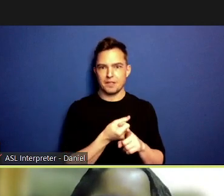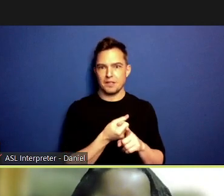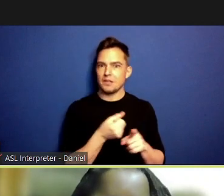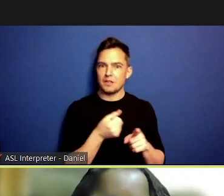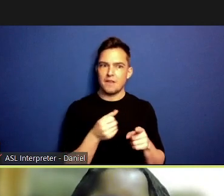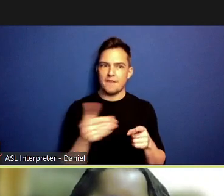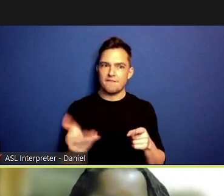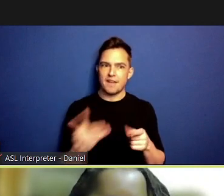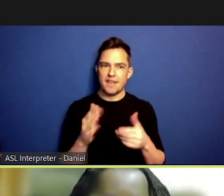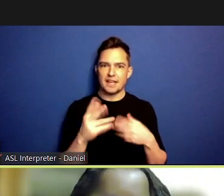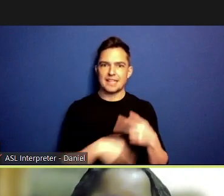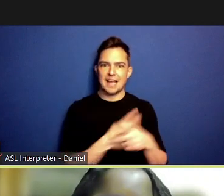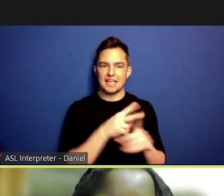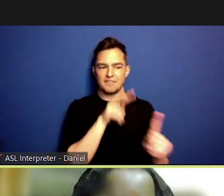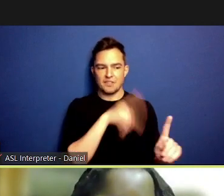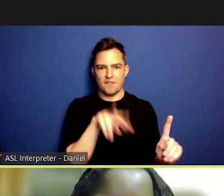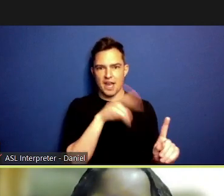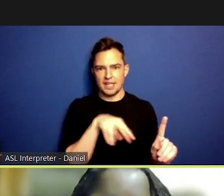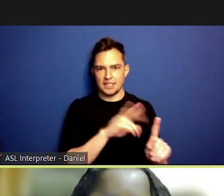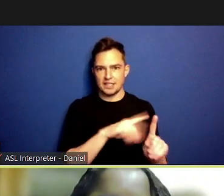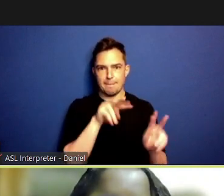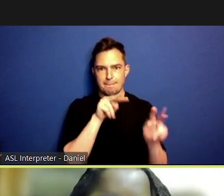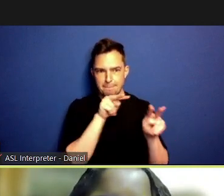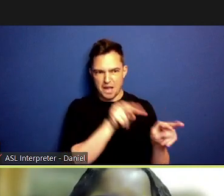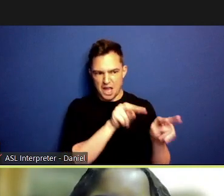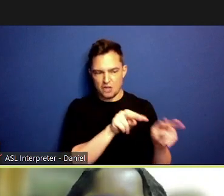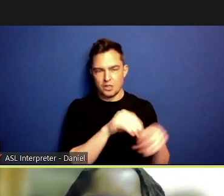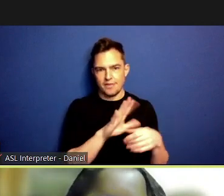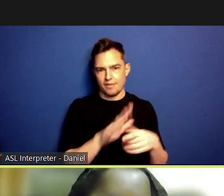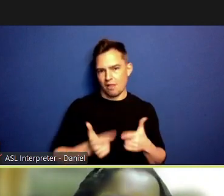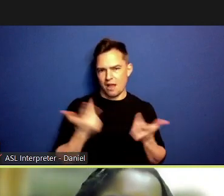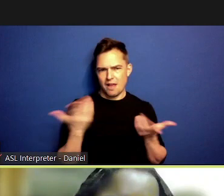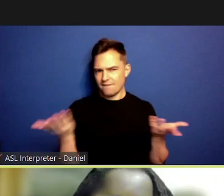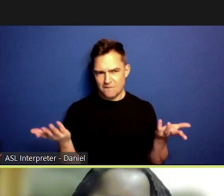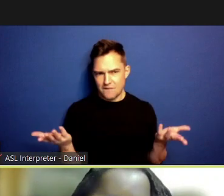surveillance and monitoring into their lives. And I'll talk about that a little bit more